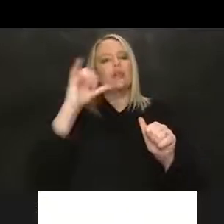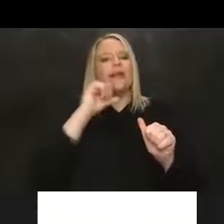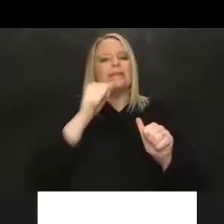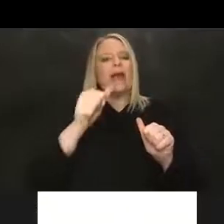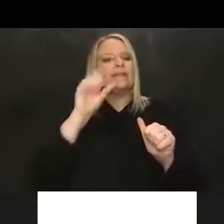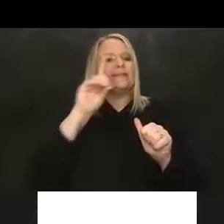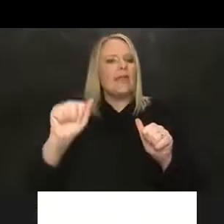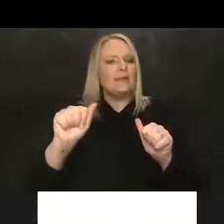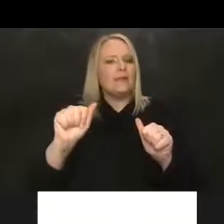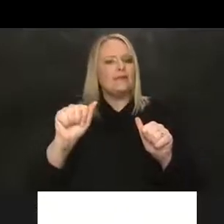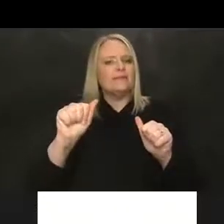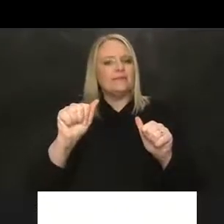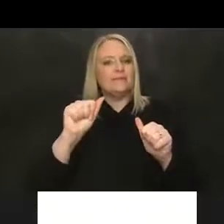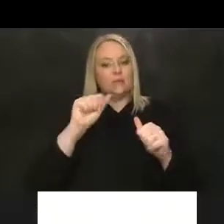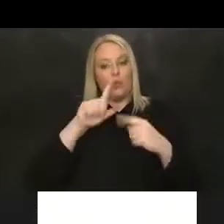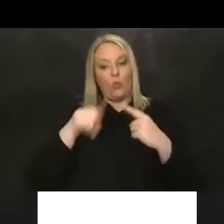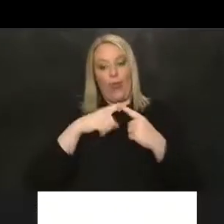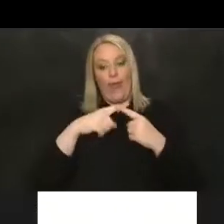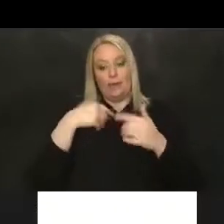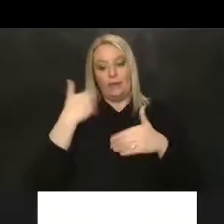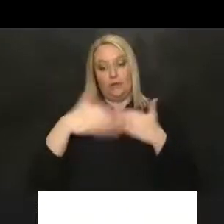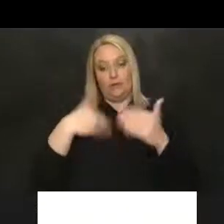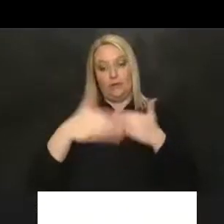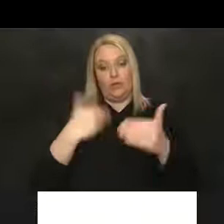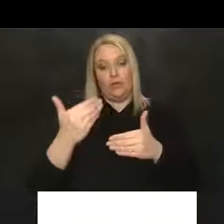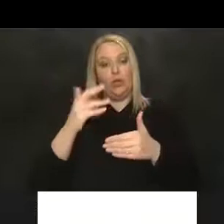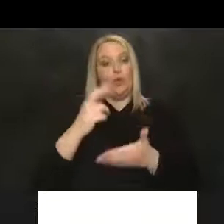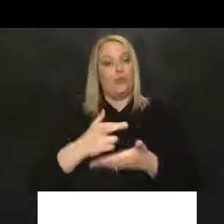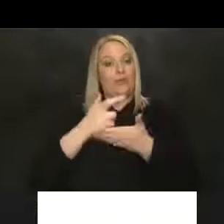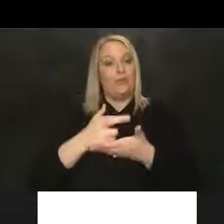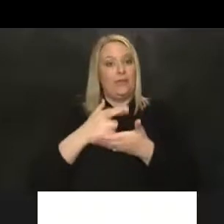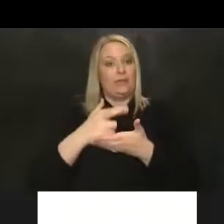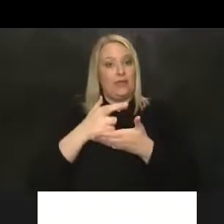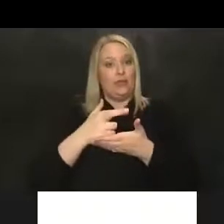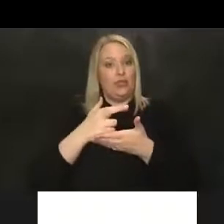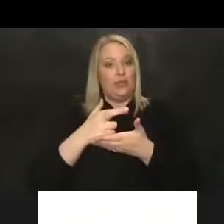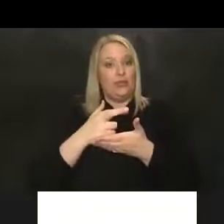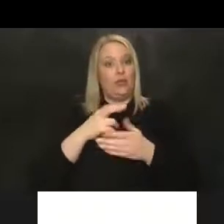you know, when you're going through rehabilitation, the goal is to become